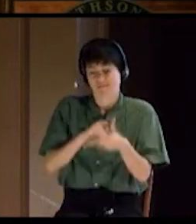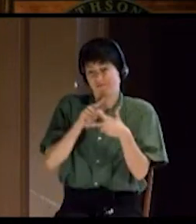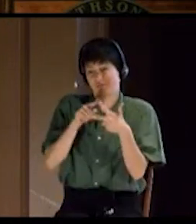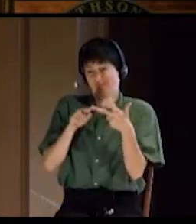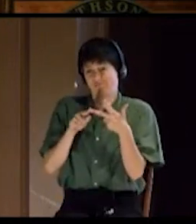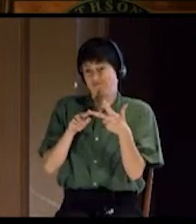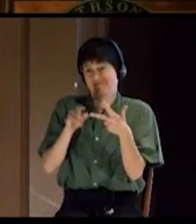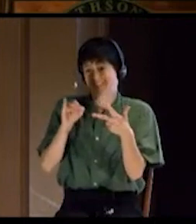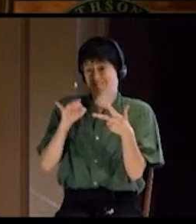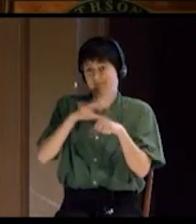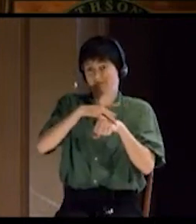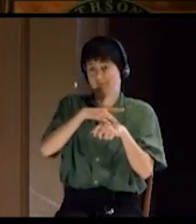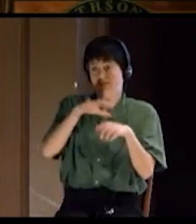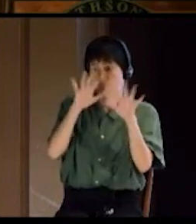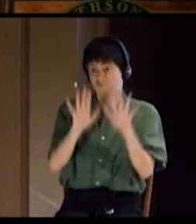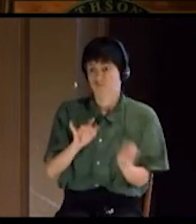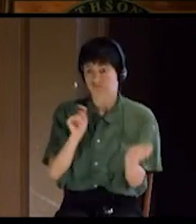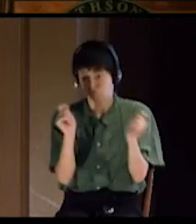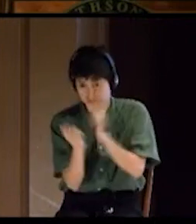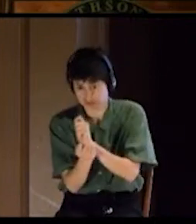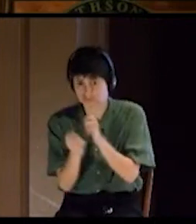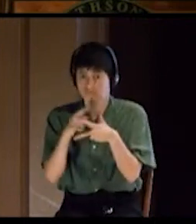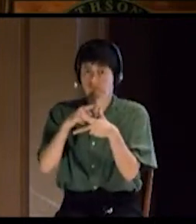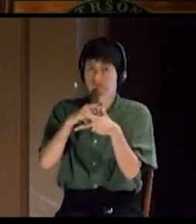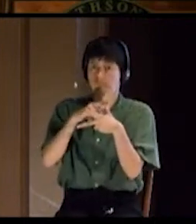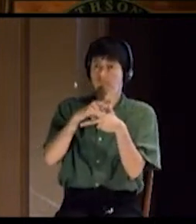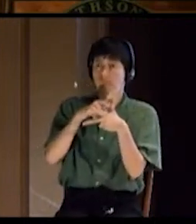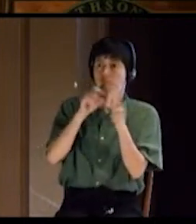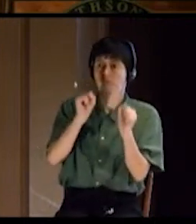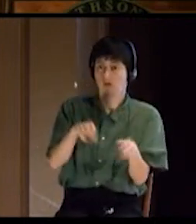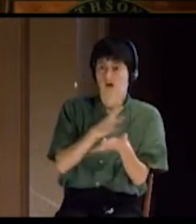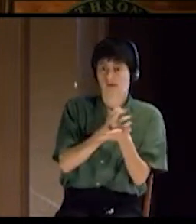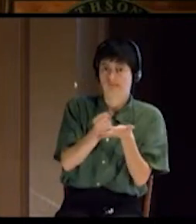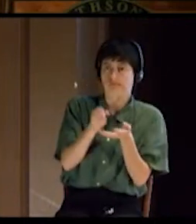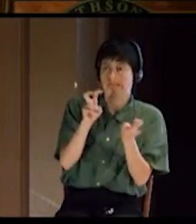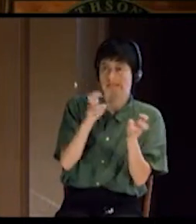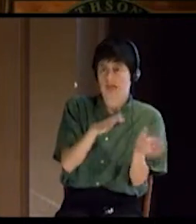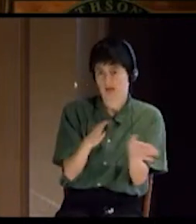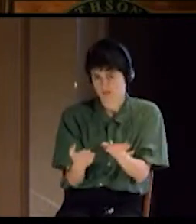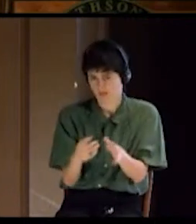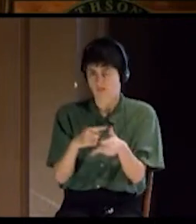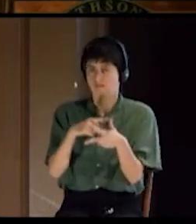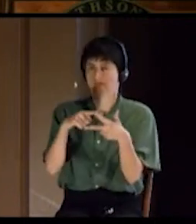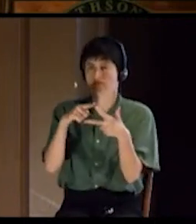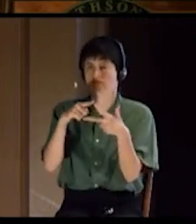And this can be complete extinction, it can be local extra patients or it could be these seasonal events,